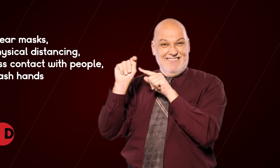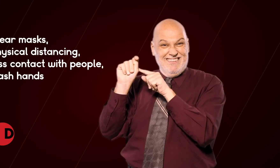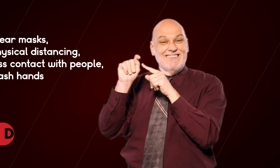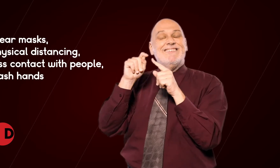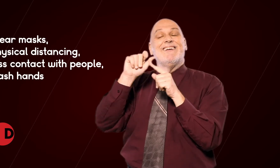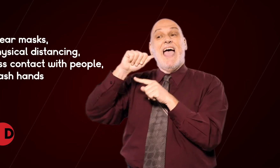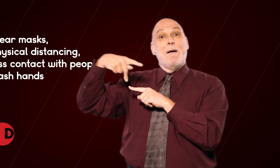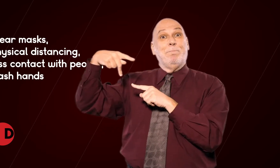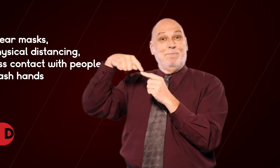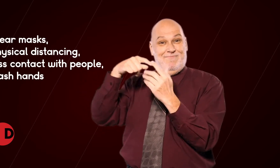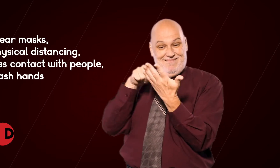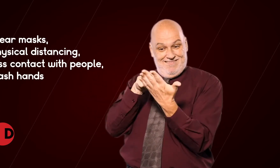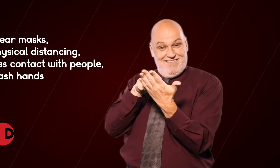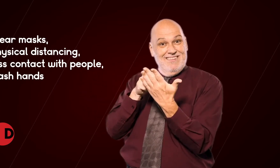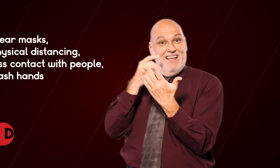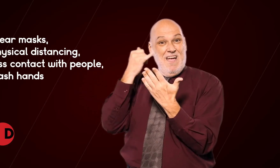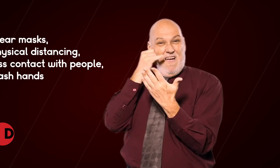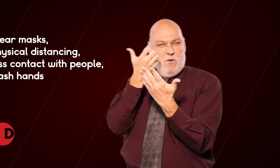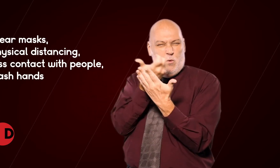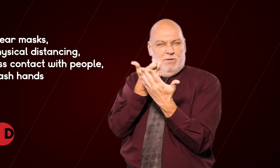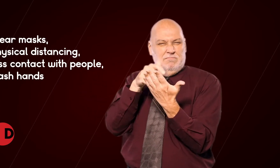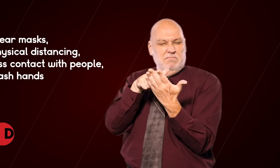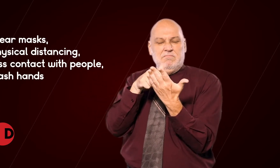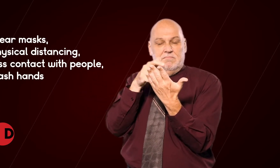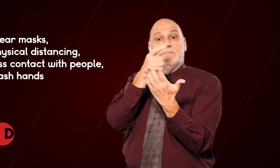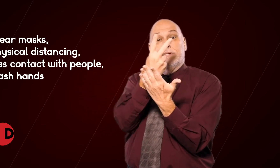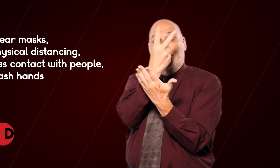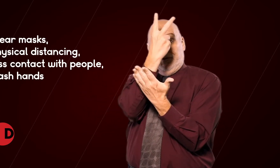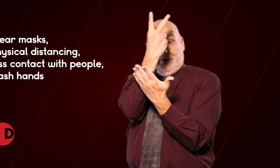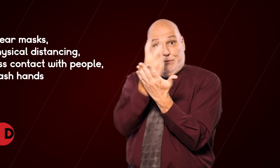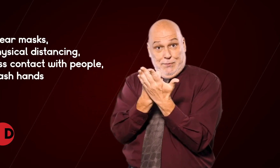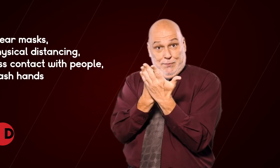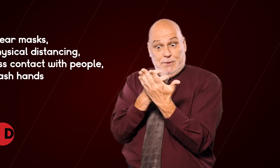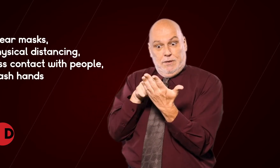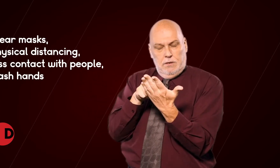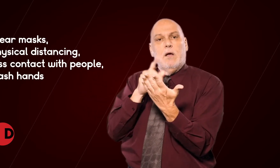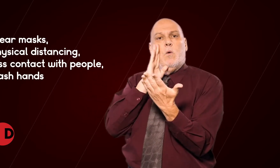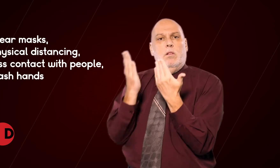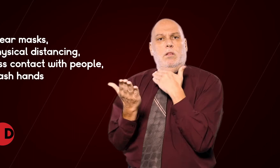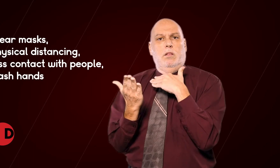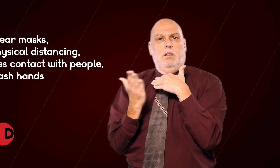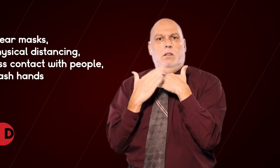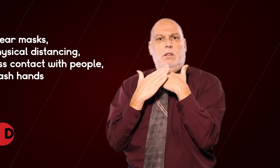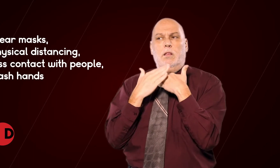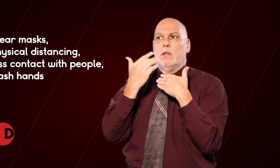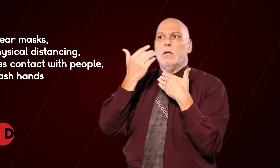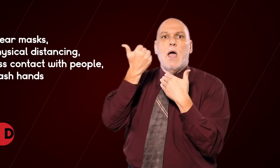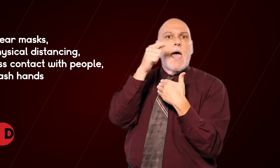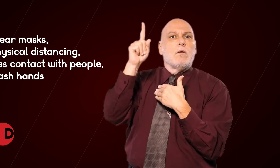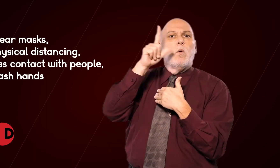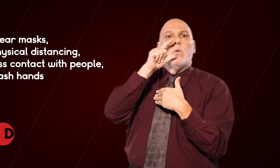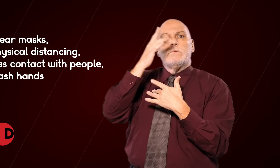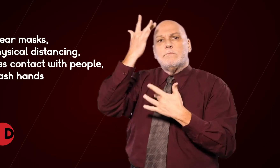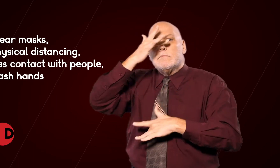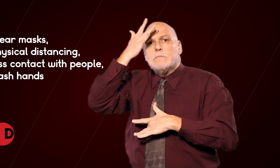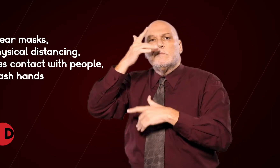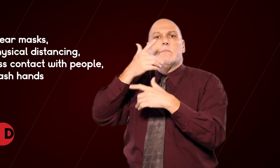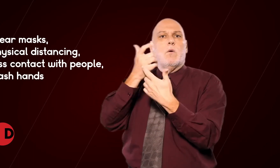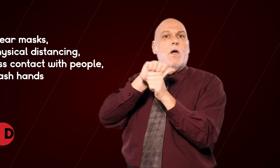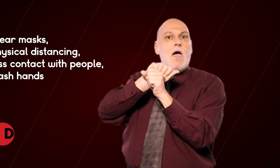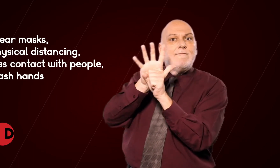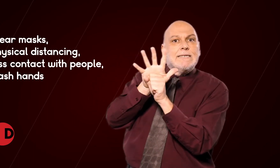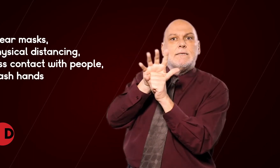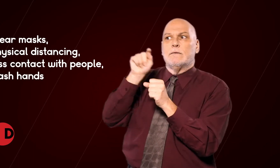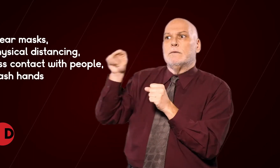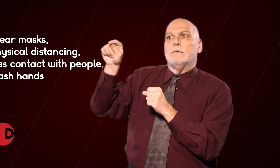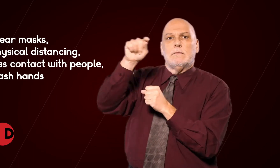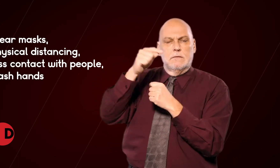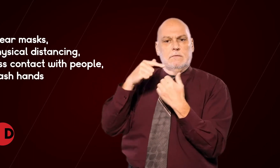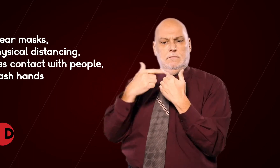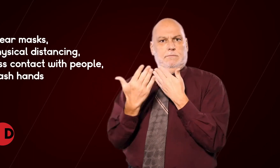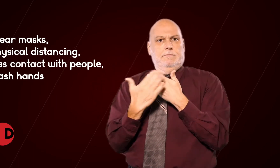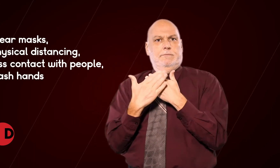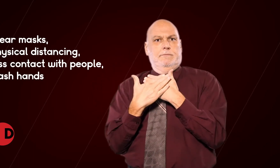Prime Minister Justin Trudeau also urges you to